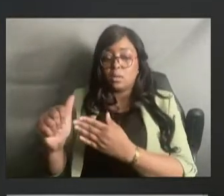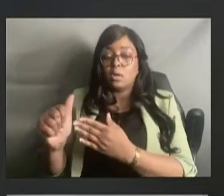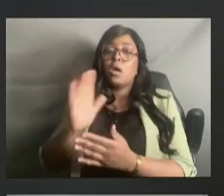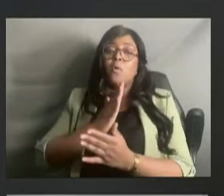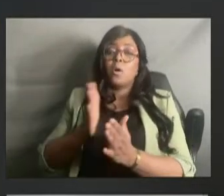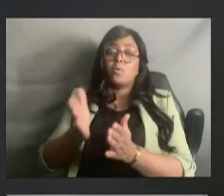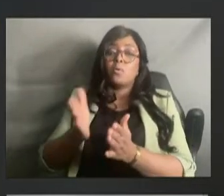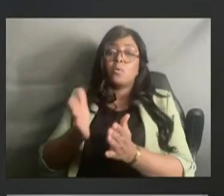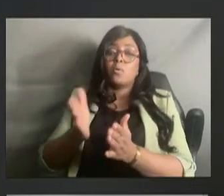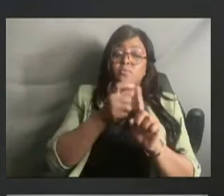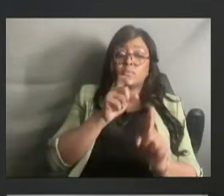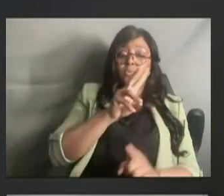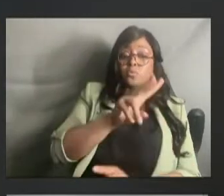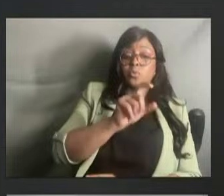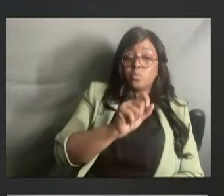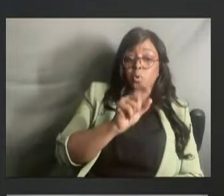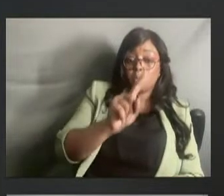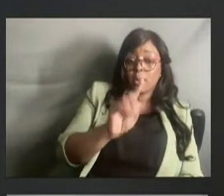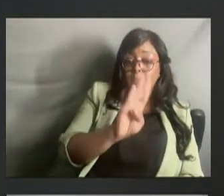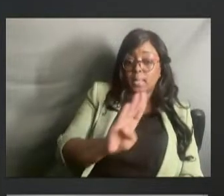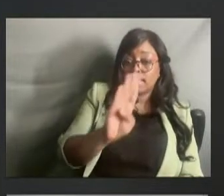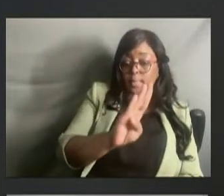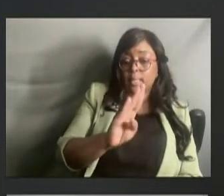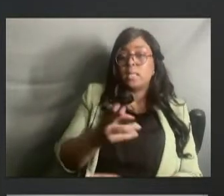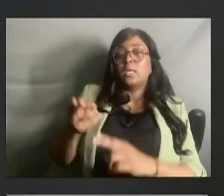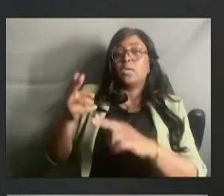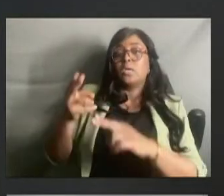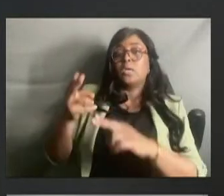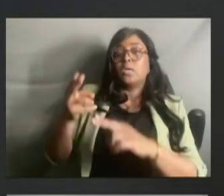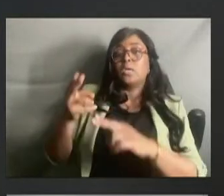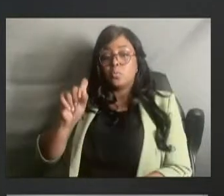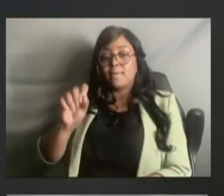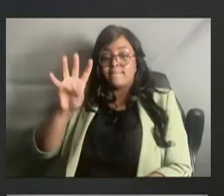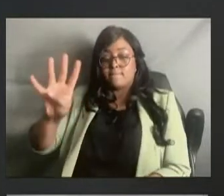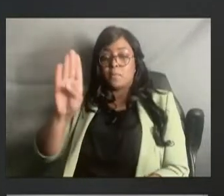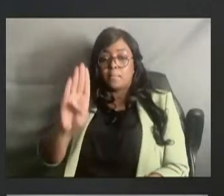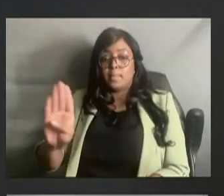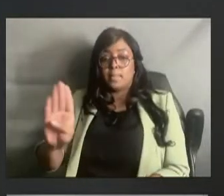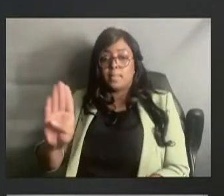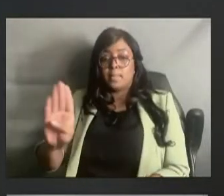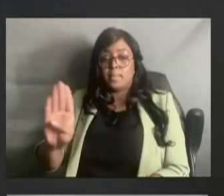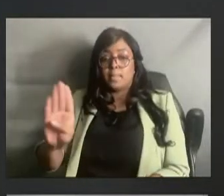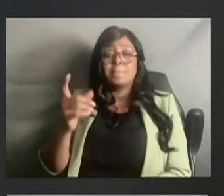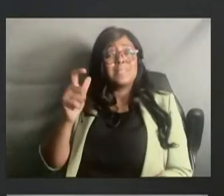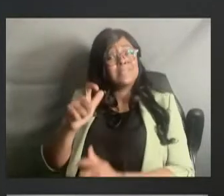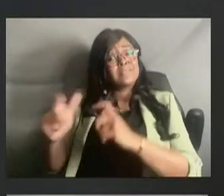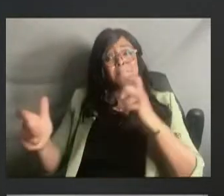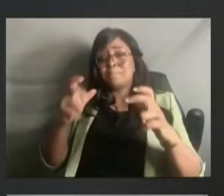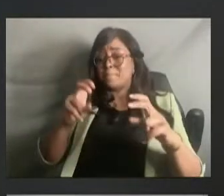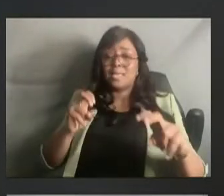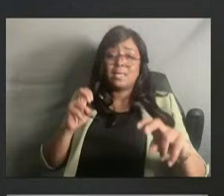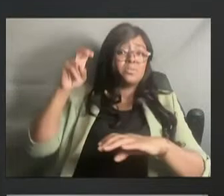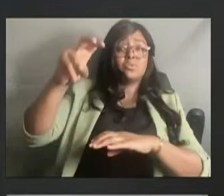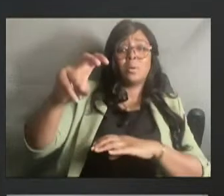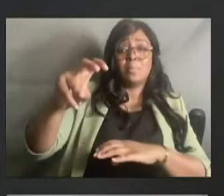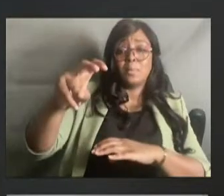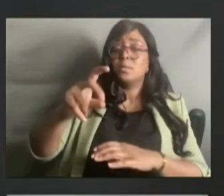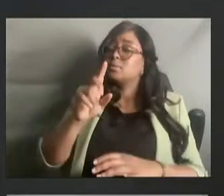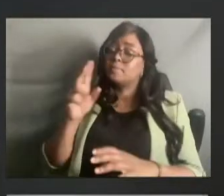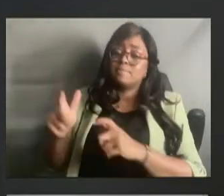additional $285 million,